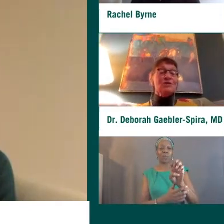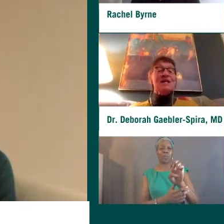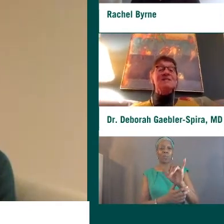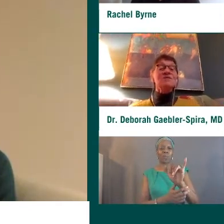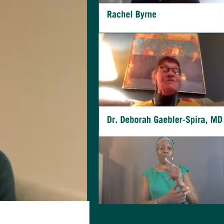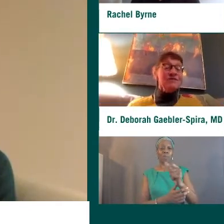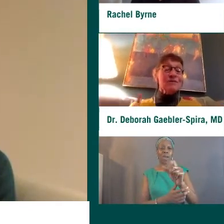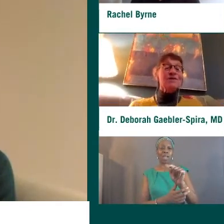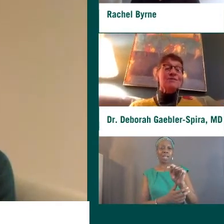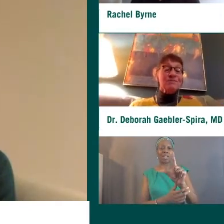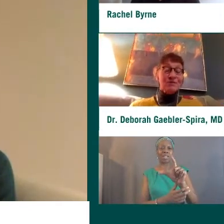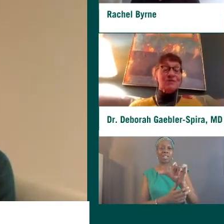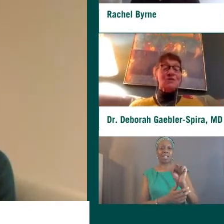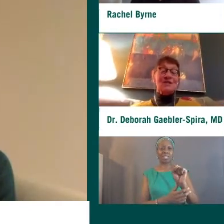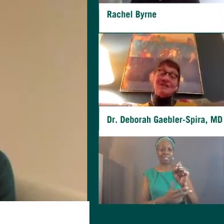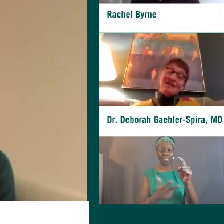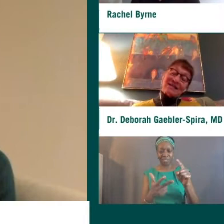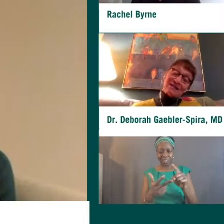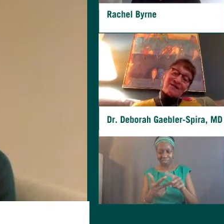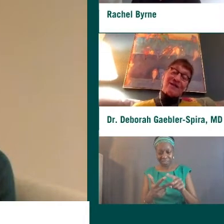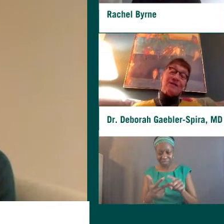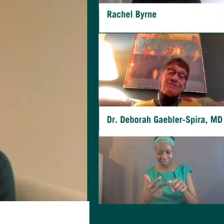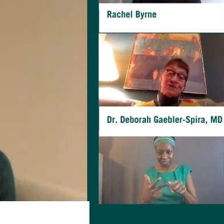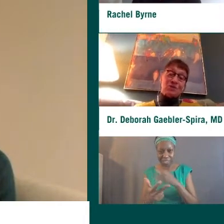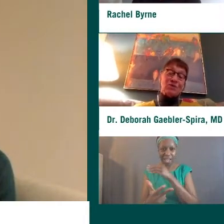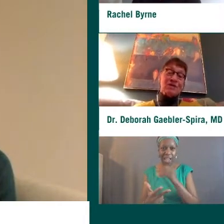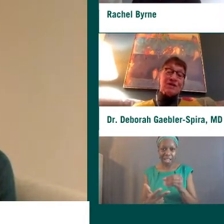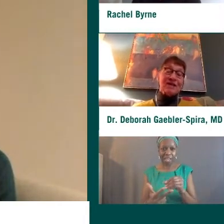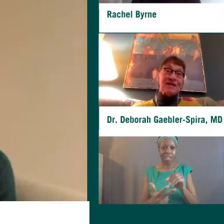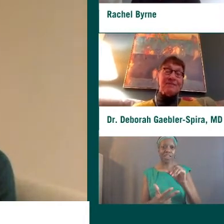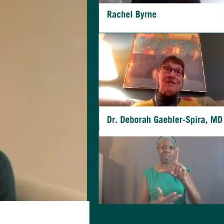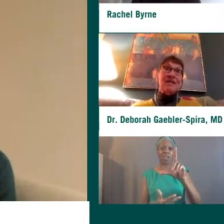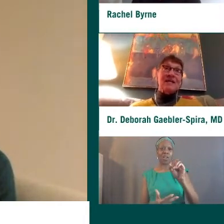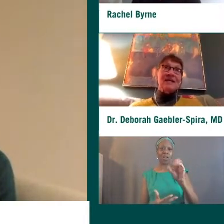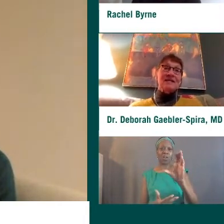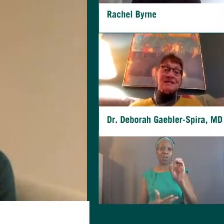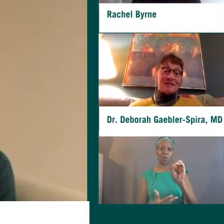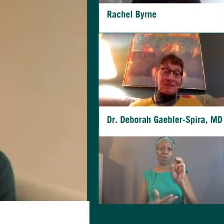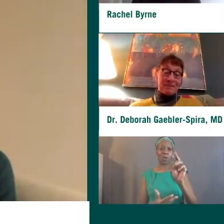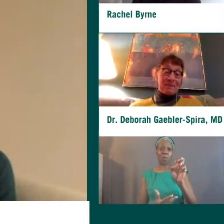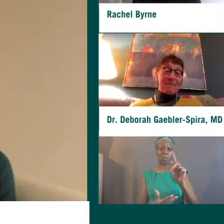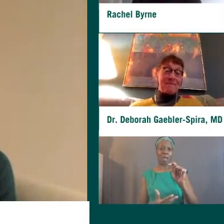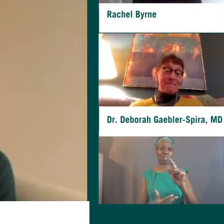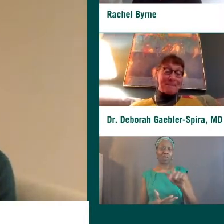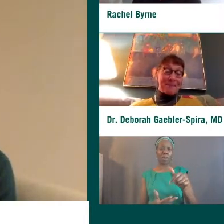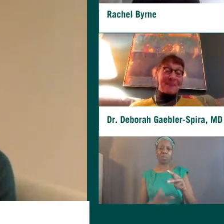So that is a very important study that Larke helped us with. Study right now.